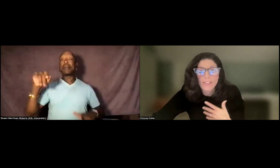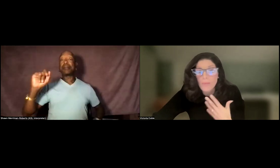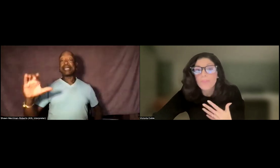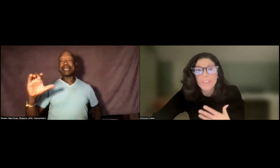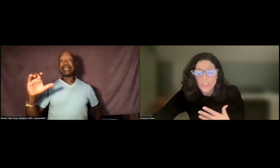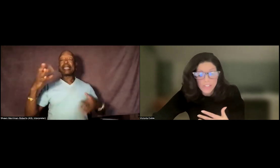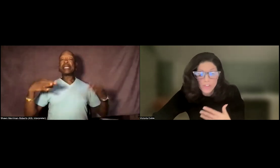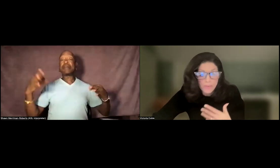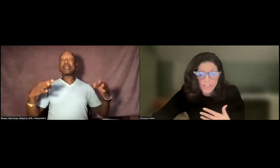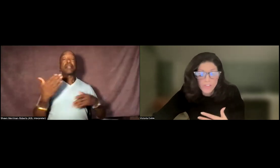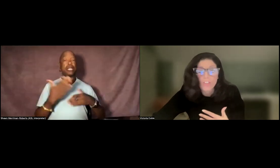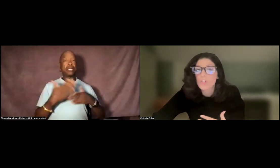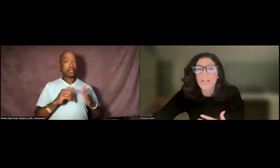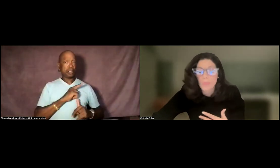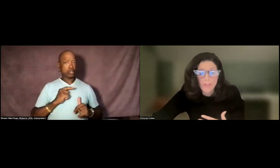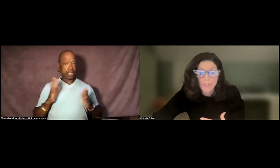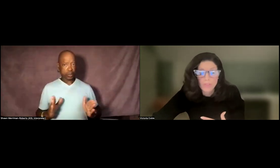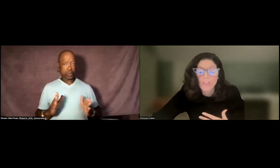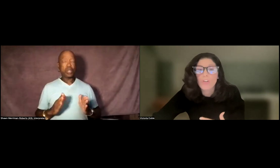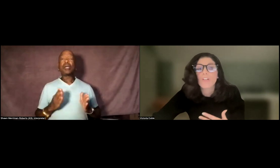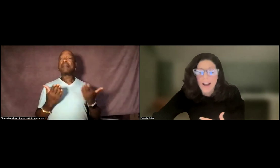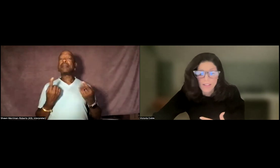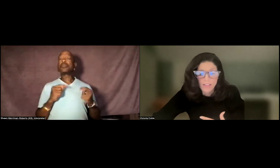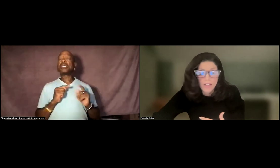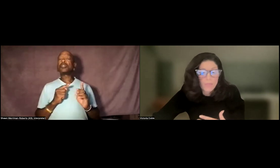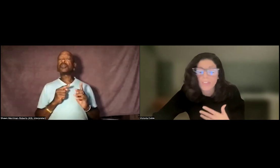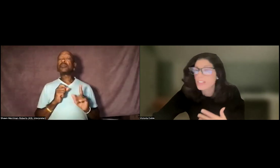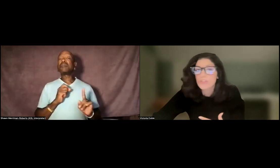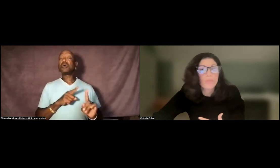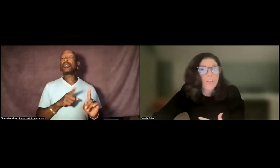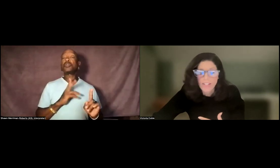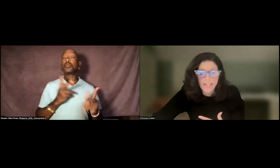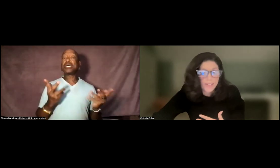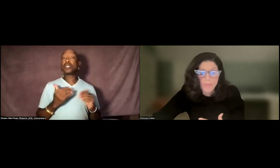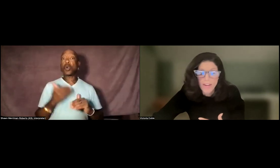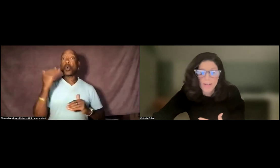some of the legislators may intentionally try to provoke you to overact please do not take the bait